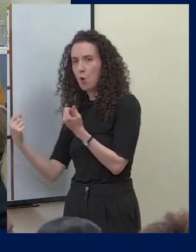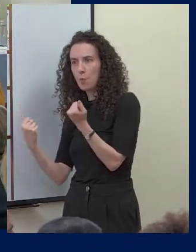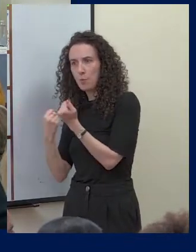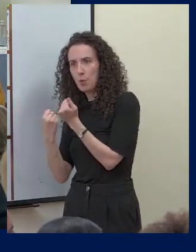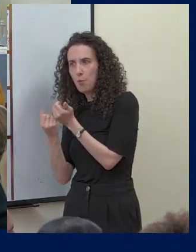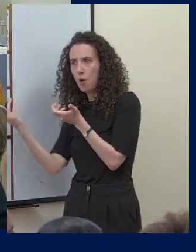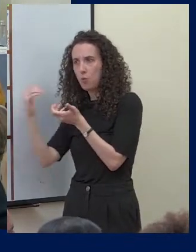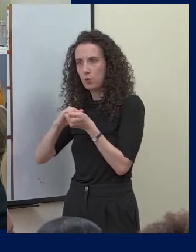thank you for that question.